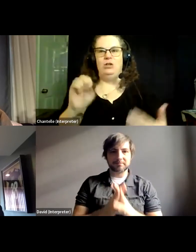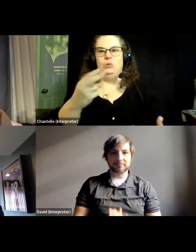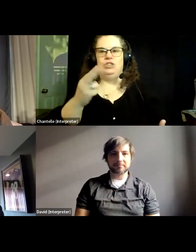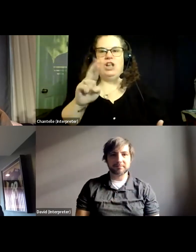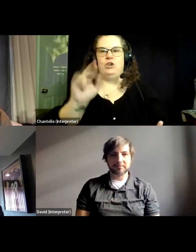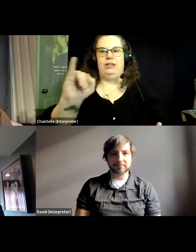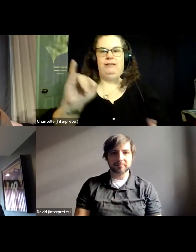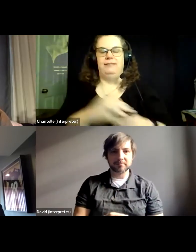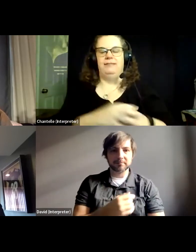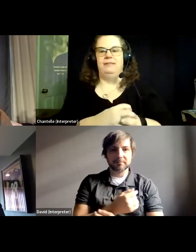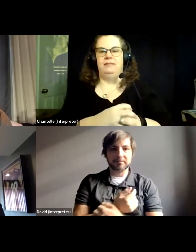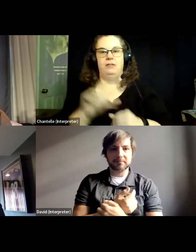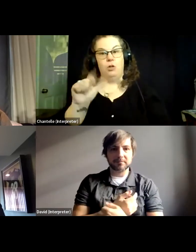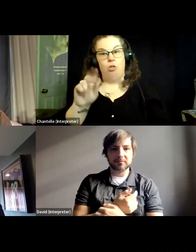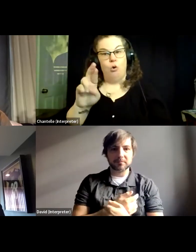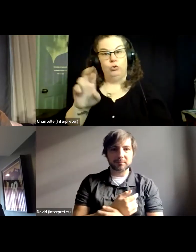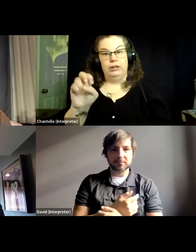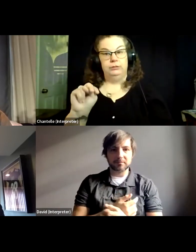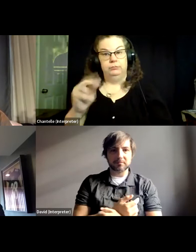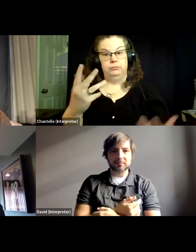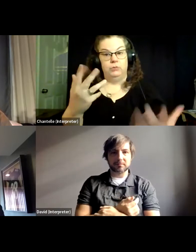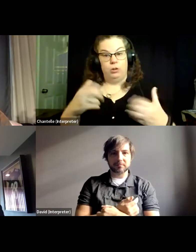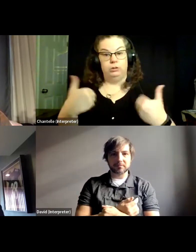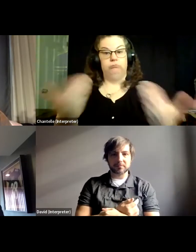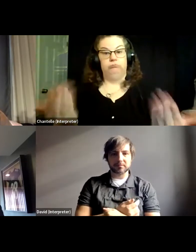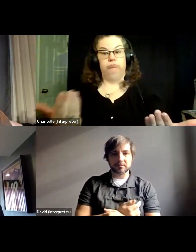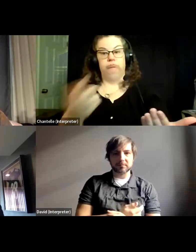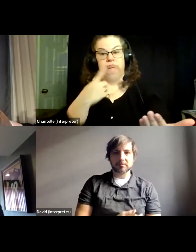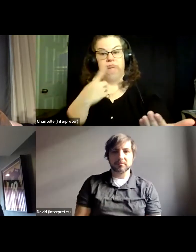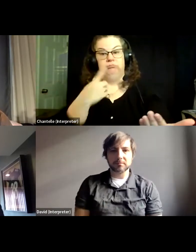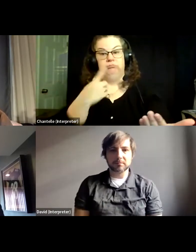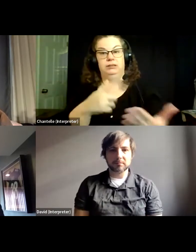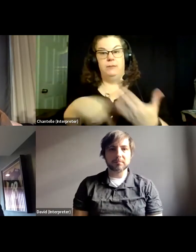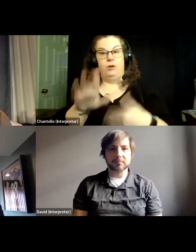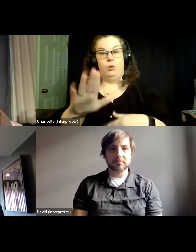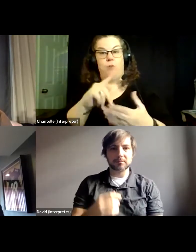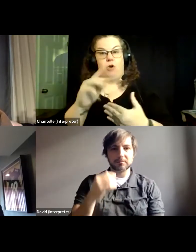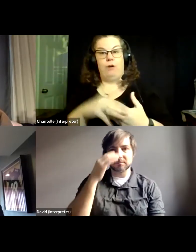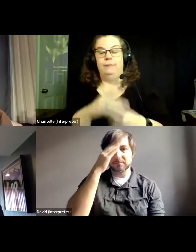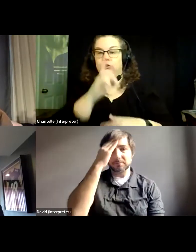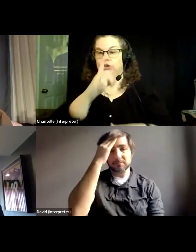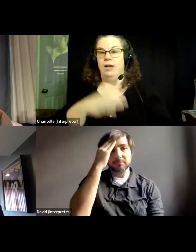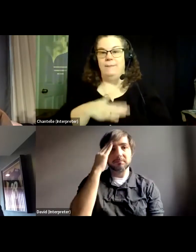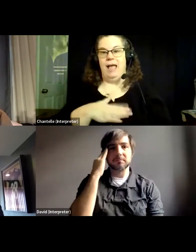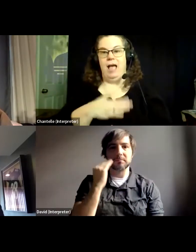do you want to go next? Tell us about your program ? >> Lauren: Sure, I would be happy to.